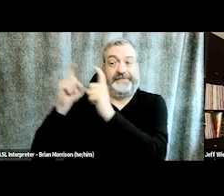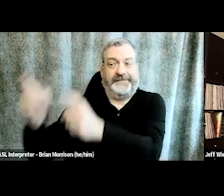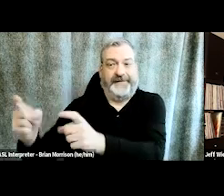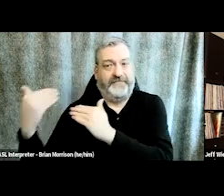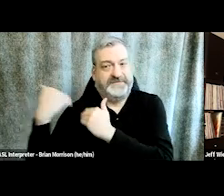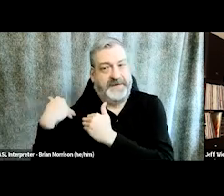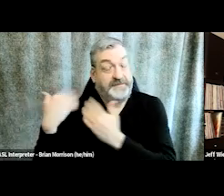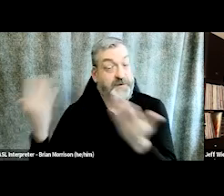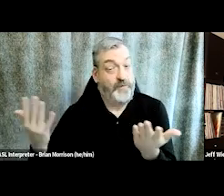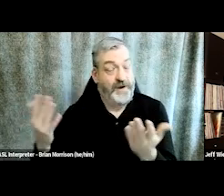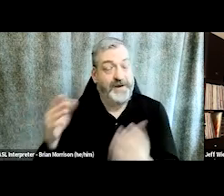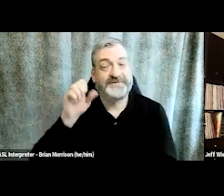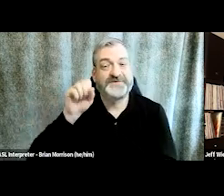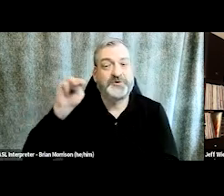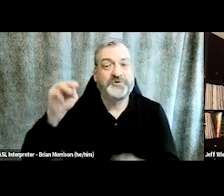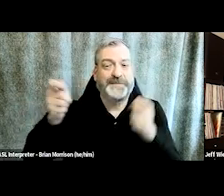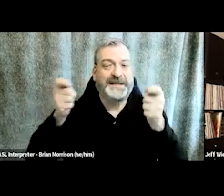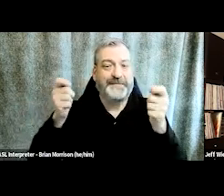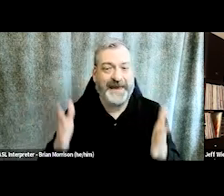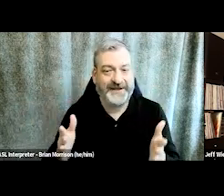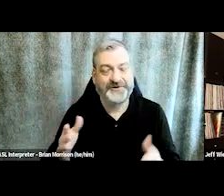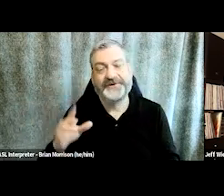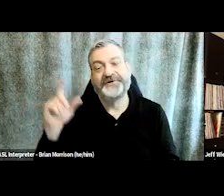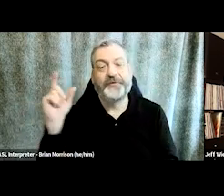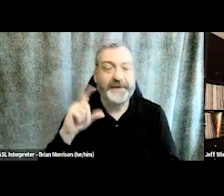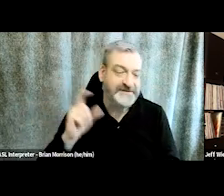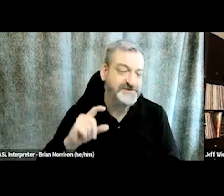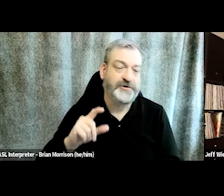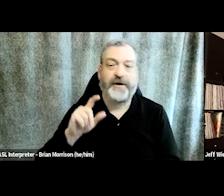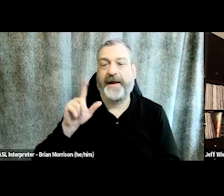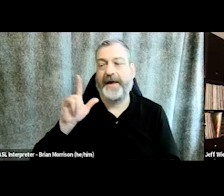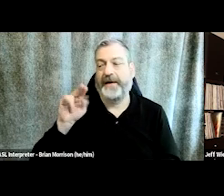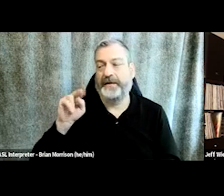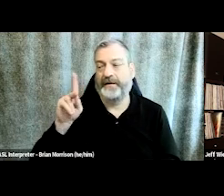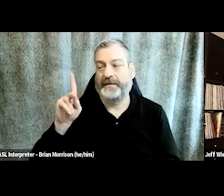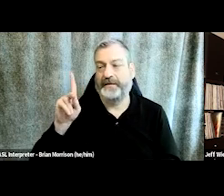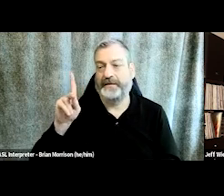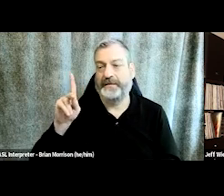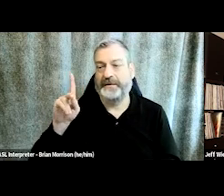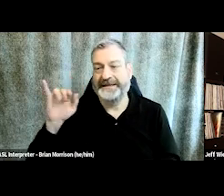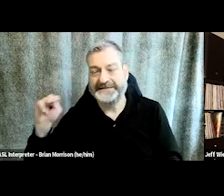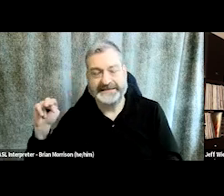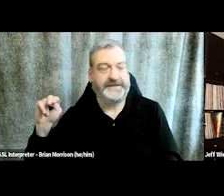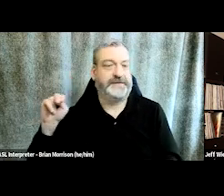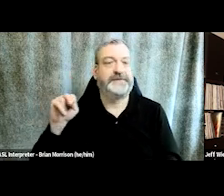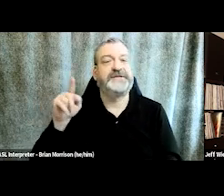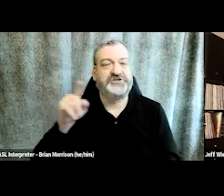So she's been making posts on Instagram and LinkedIn, and she had one post in particular that she wanted me to just be a second set